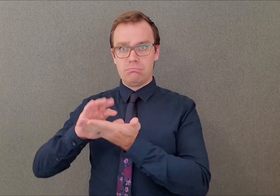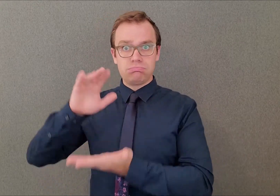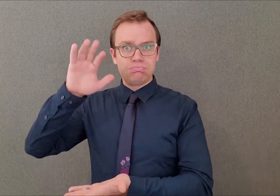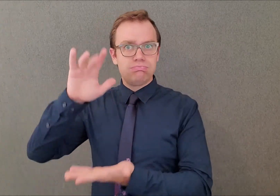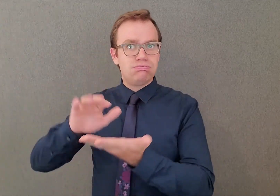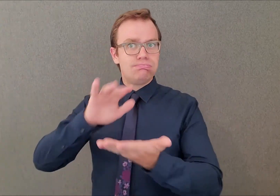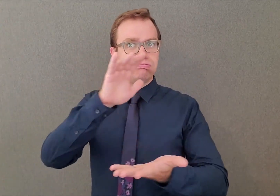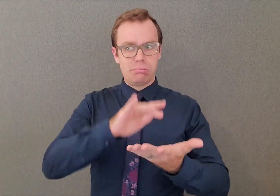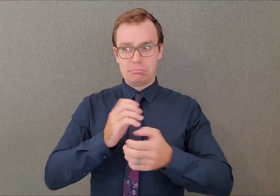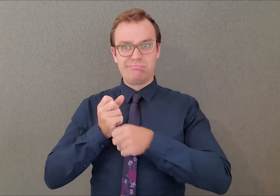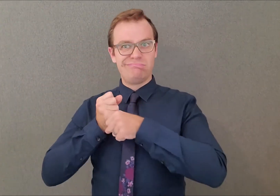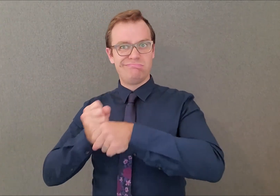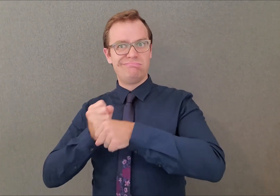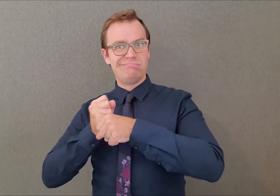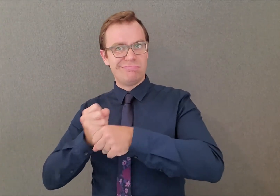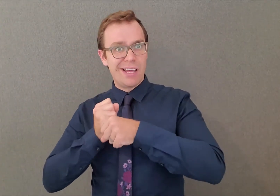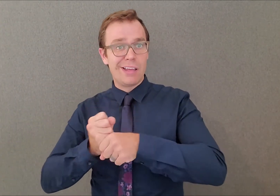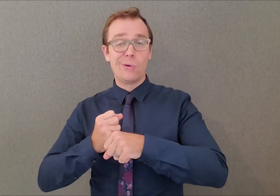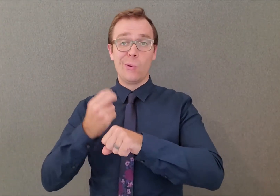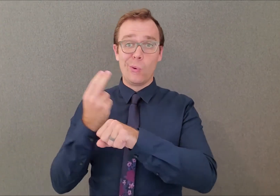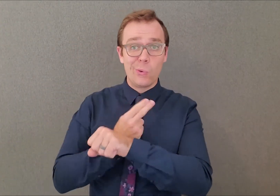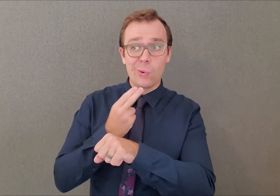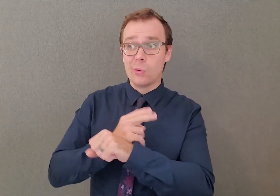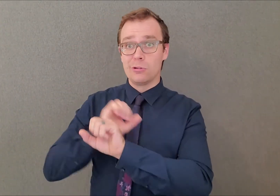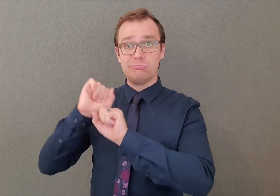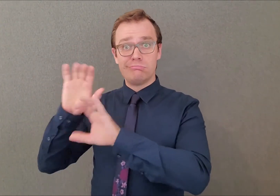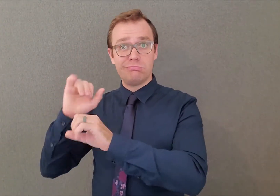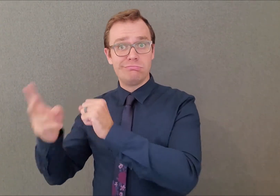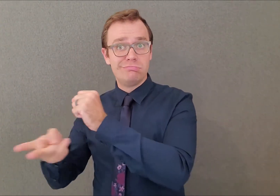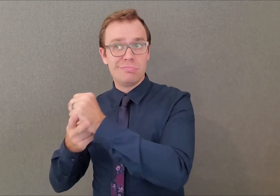are manufactured, used, or stored at an estimated